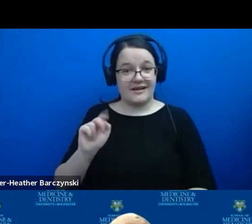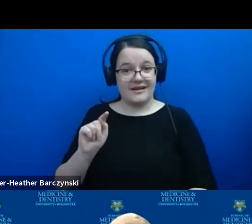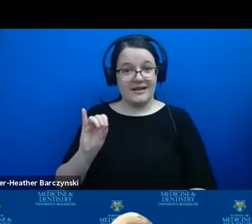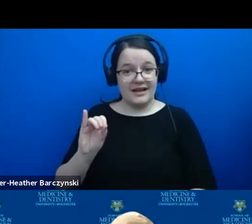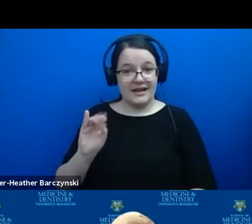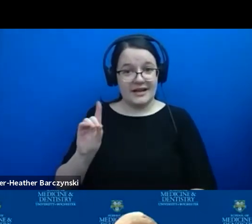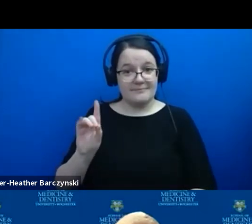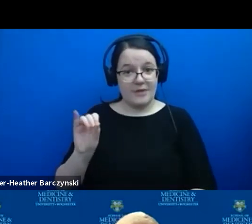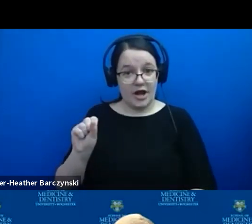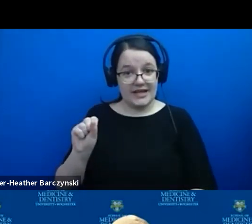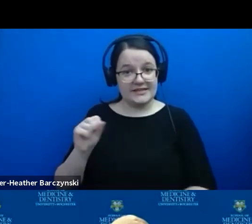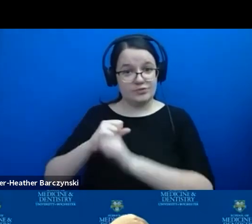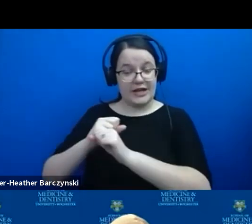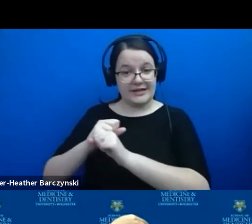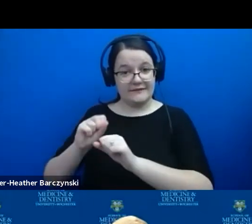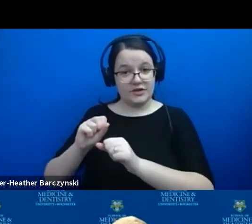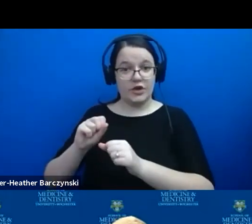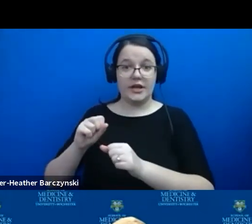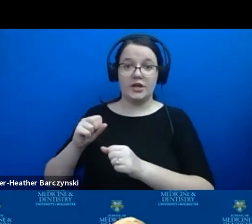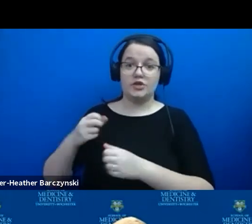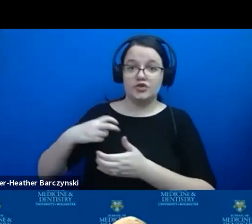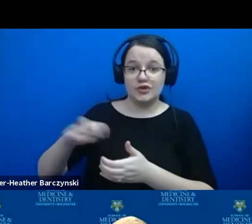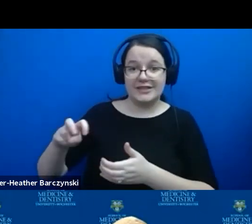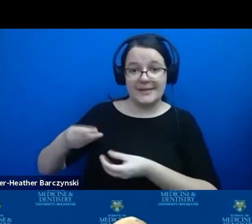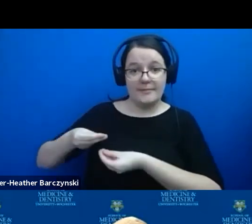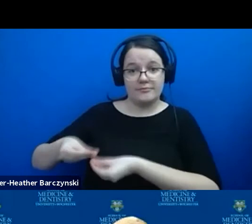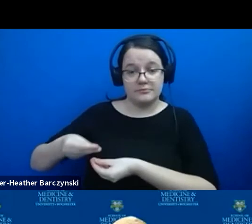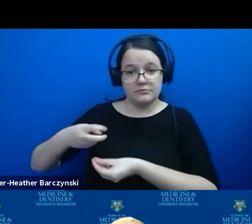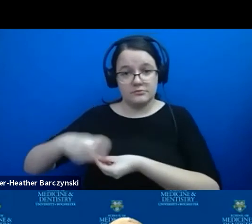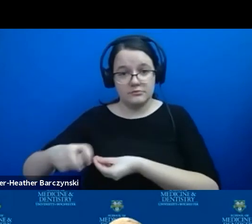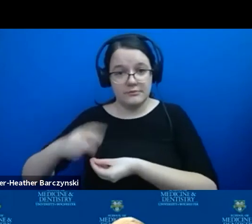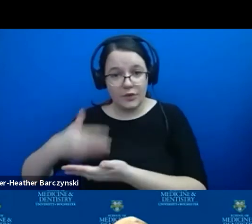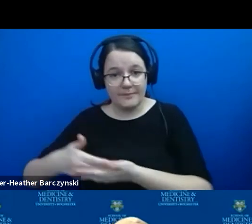transmitted through breast milk to a newborn and the safety of those vaccines so i'm not sure who